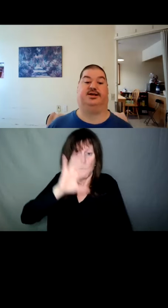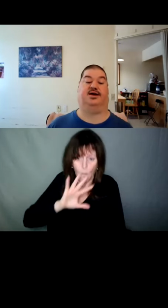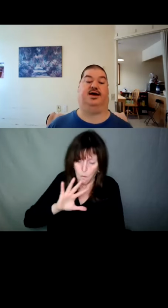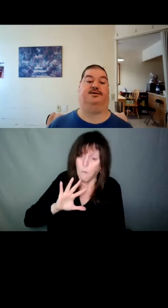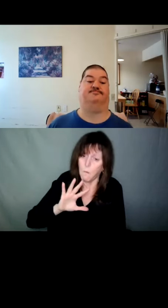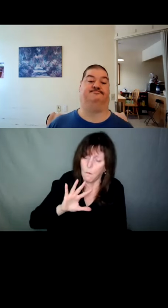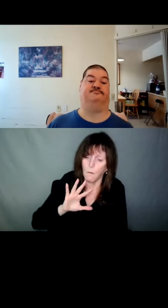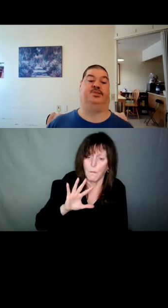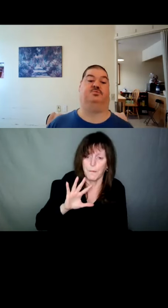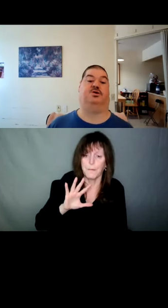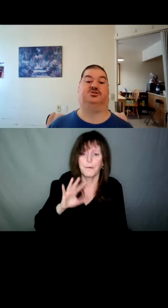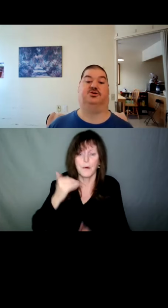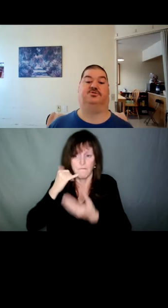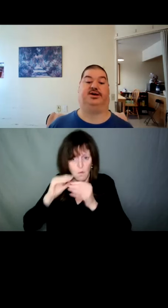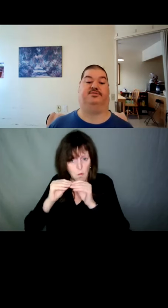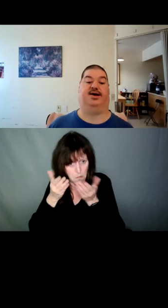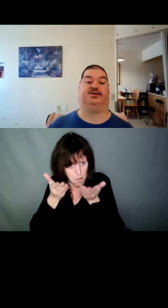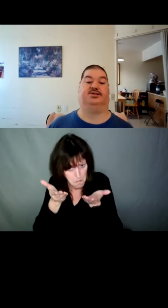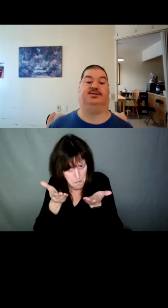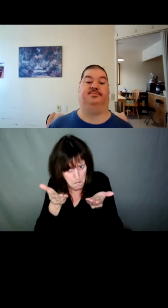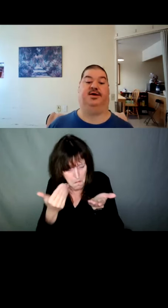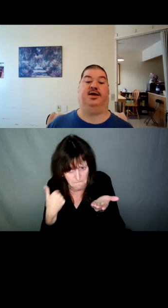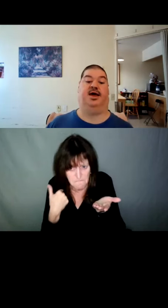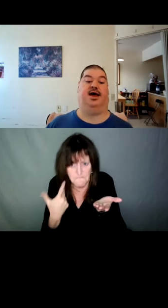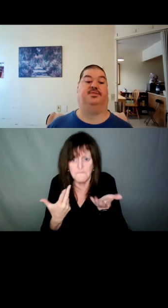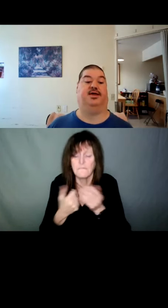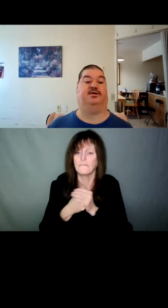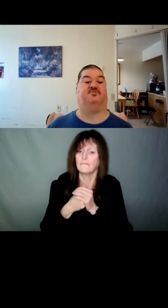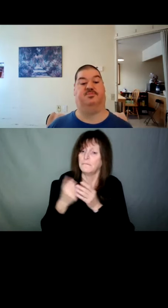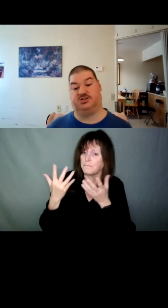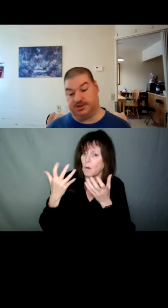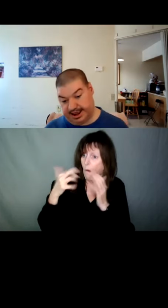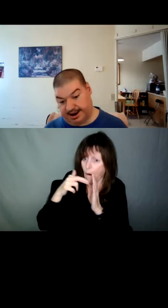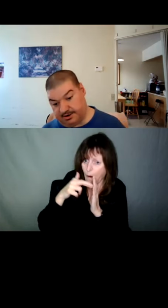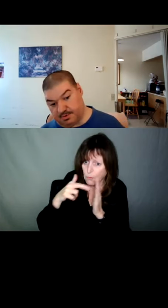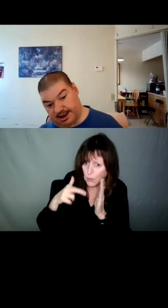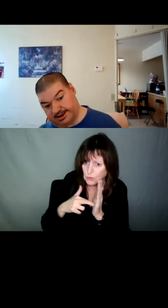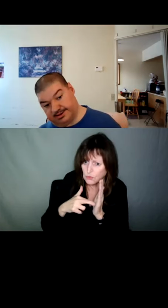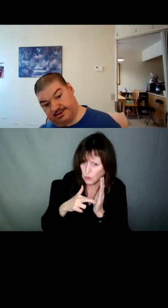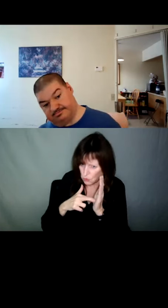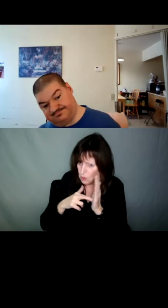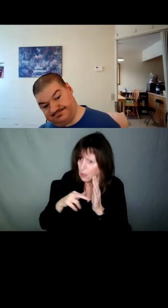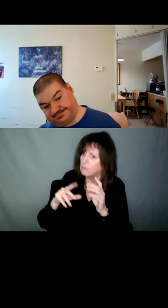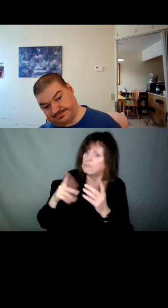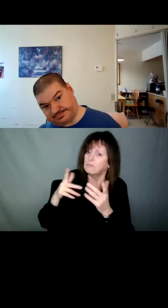and